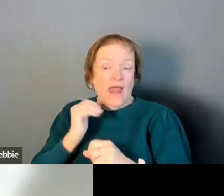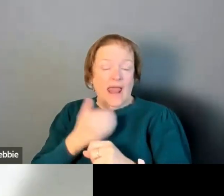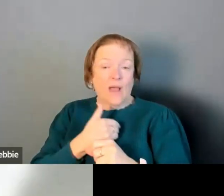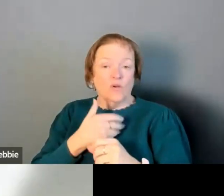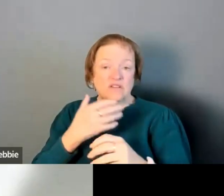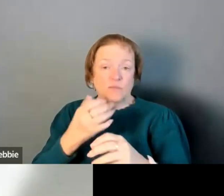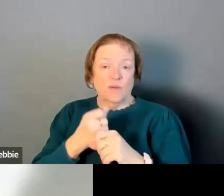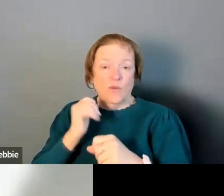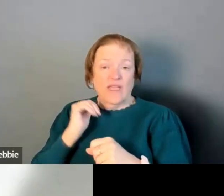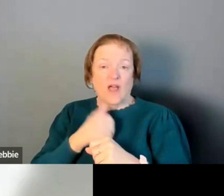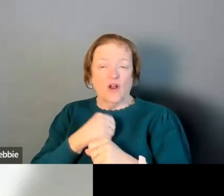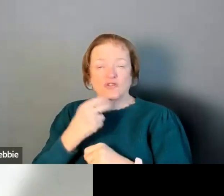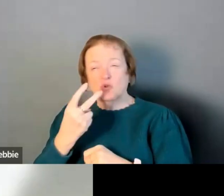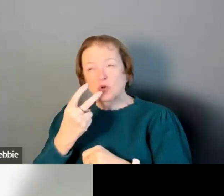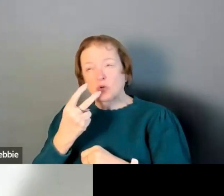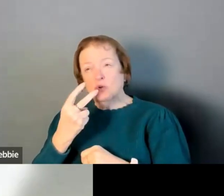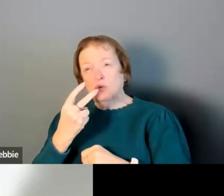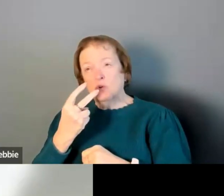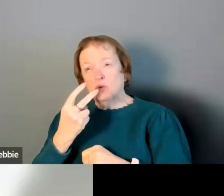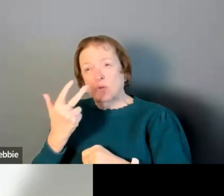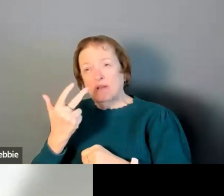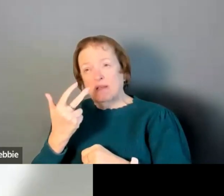two, three years, about 2 years ago, whenever they came out.